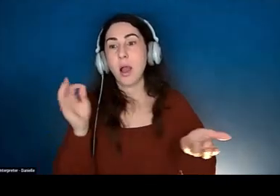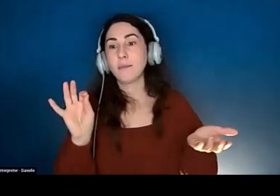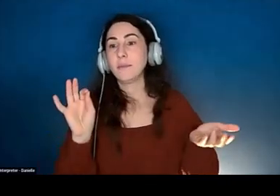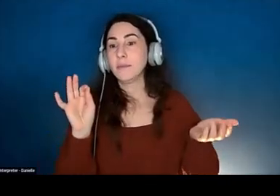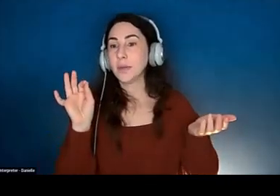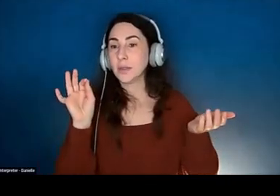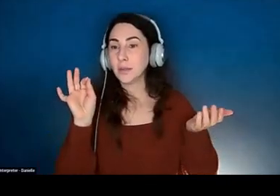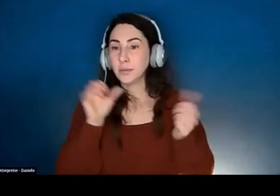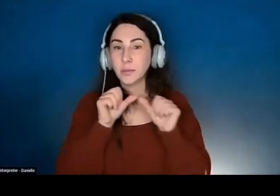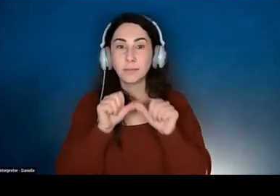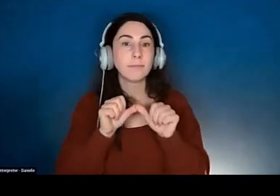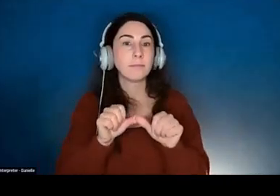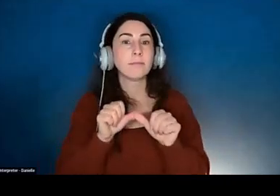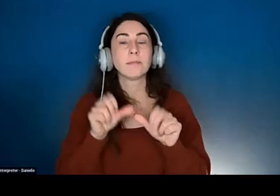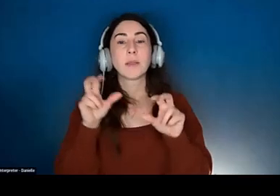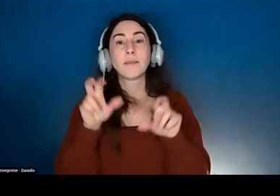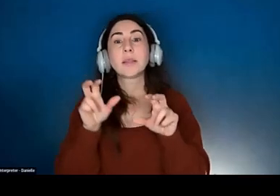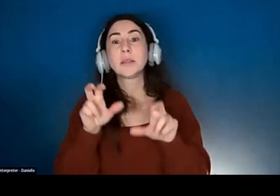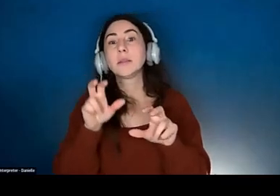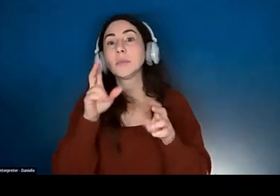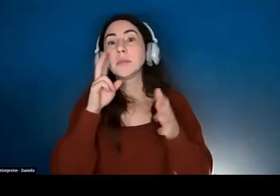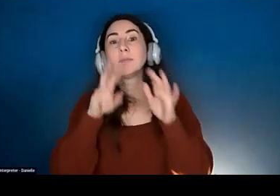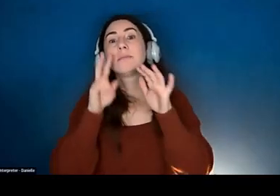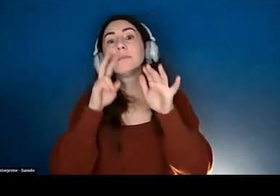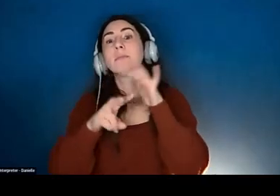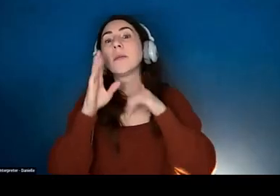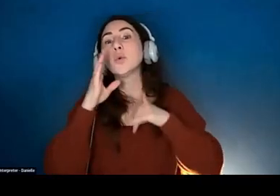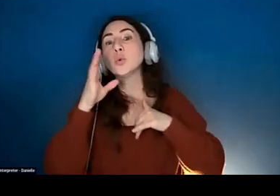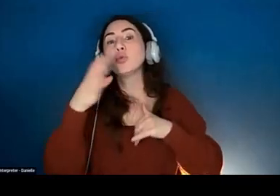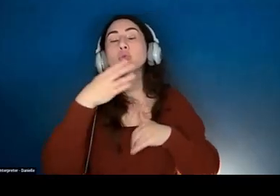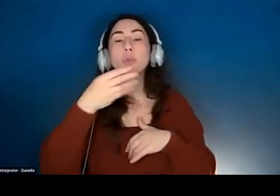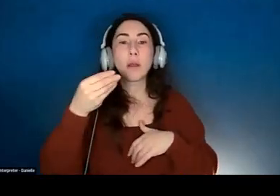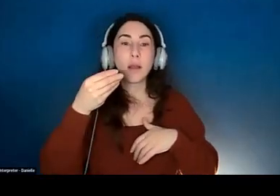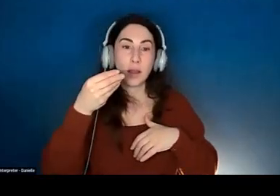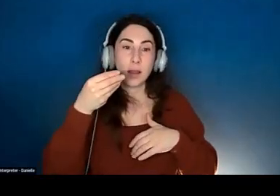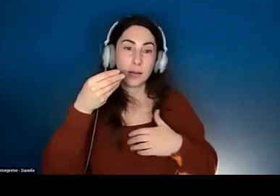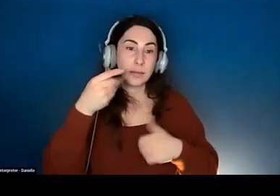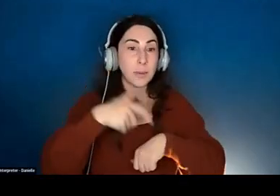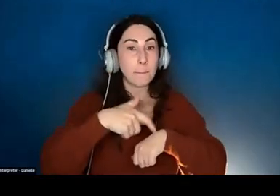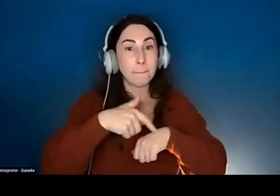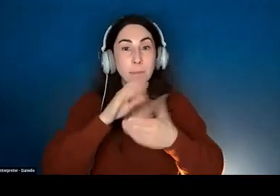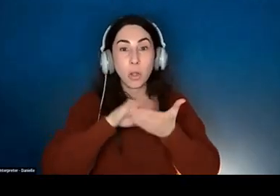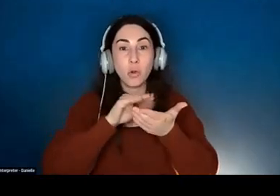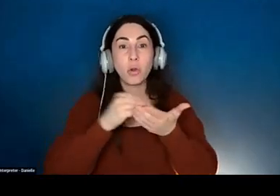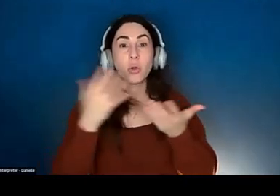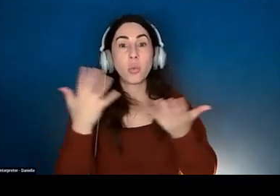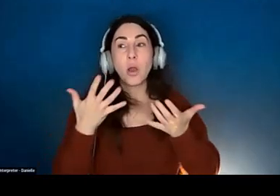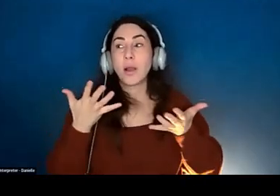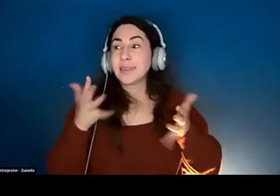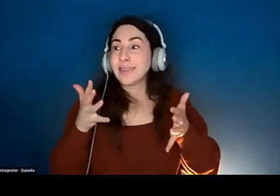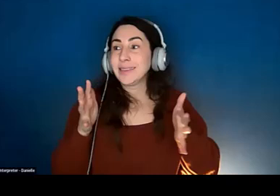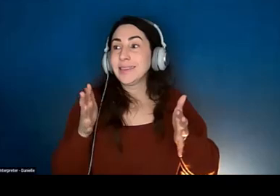the future, and a lot of investment and time in learning what the existing authorizing environment is and